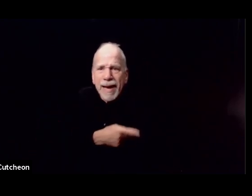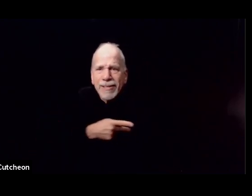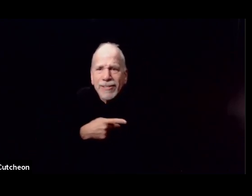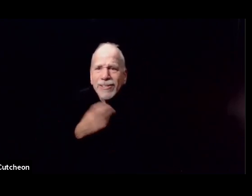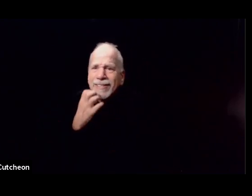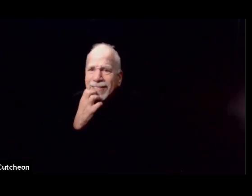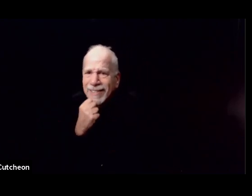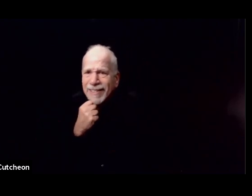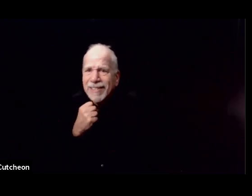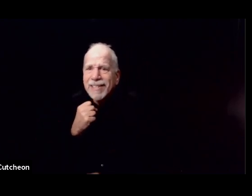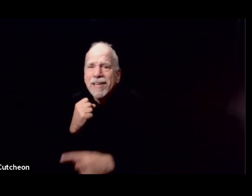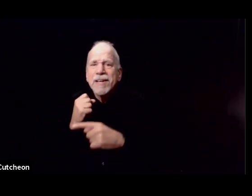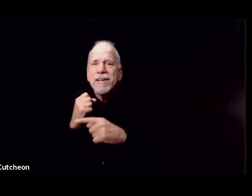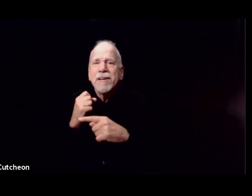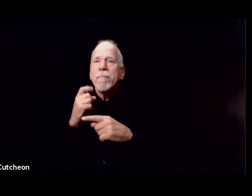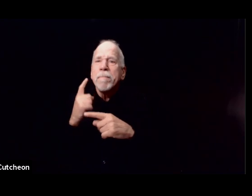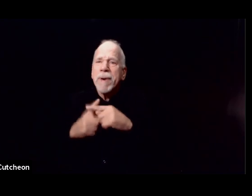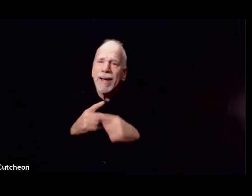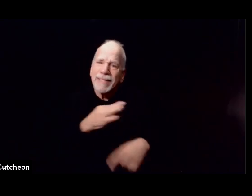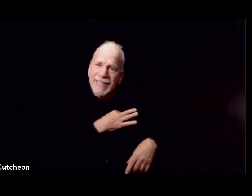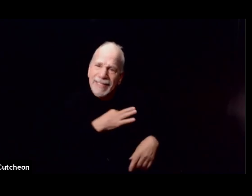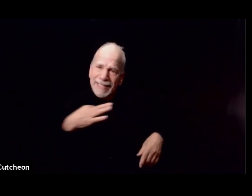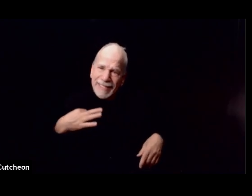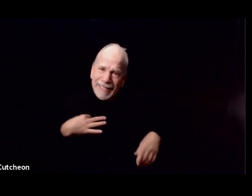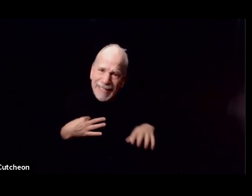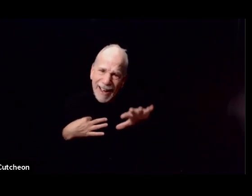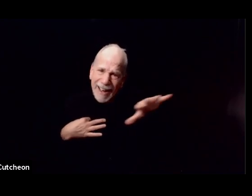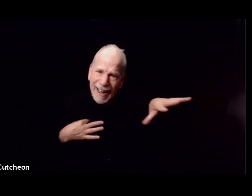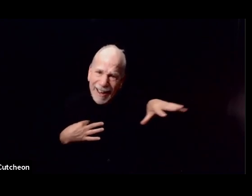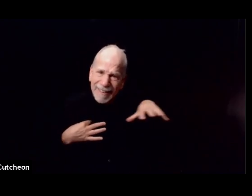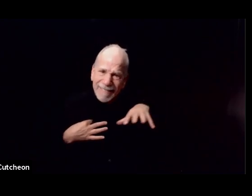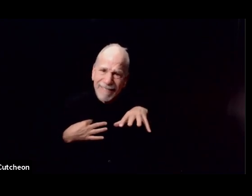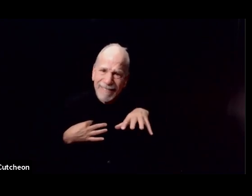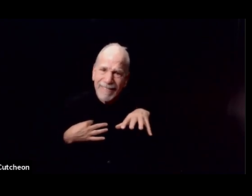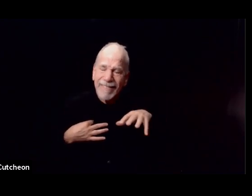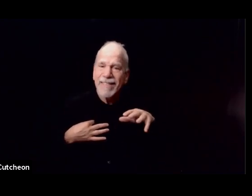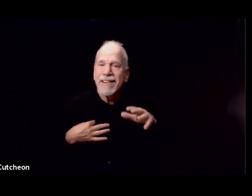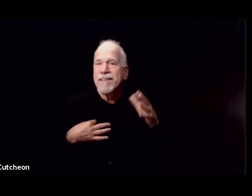inpatient care to try to maximize the potential for hospitalizing patients you know if we